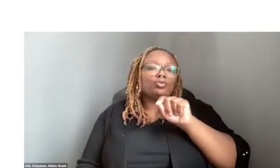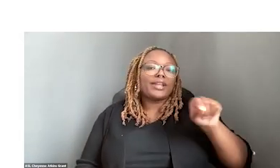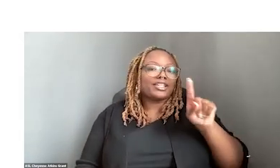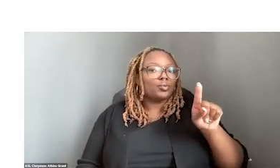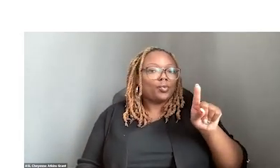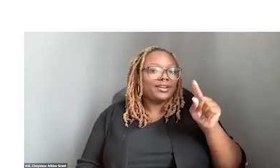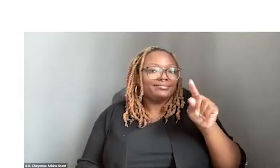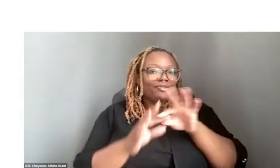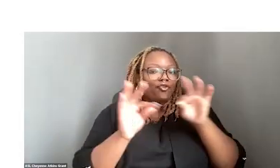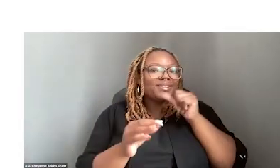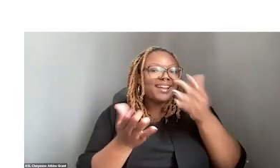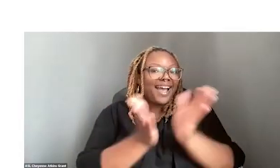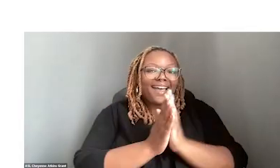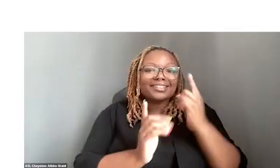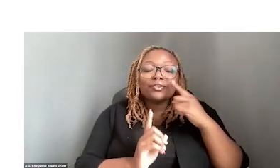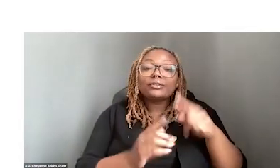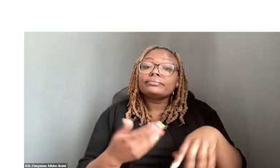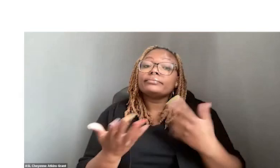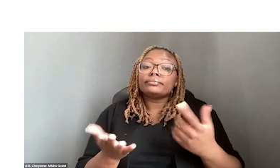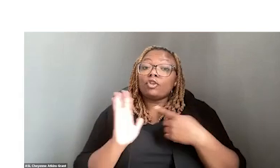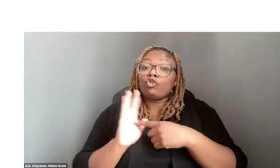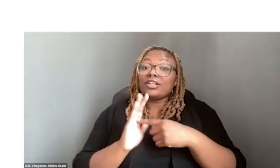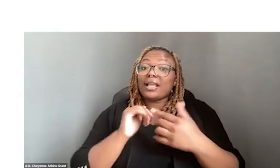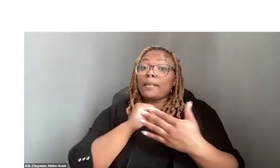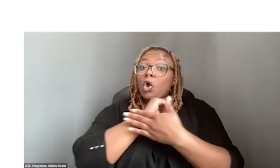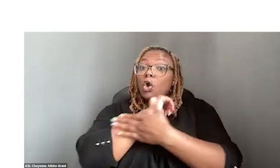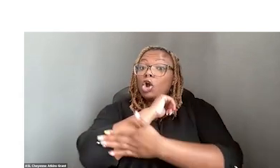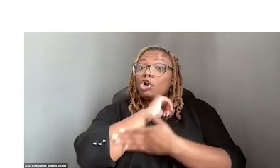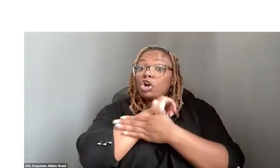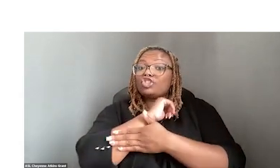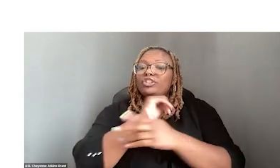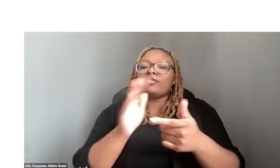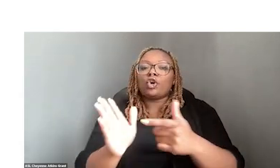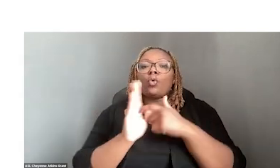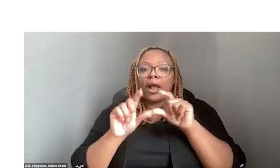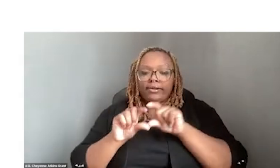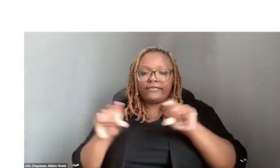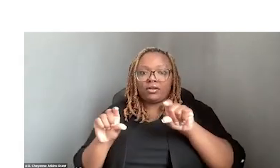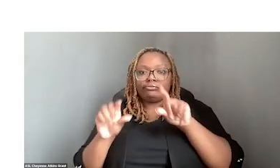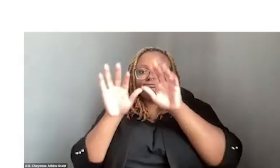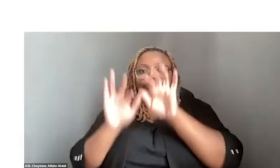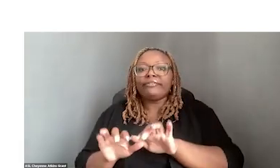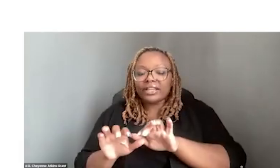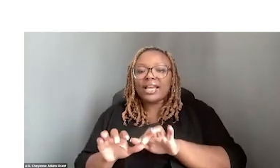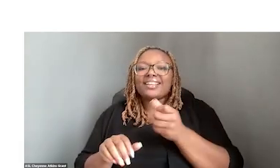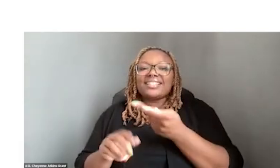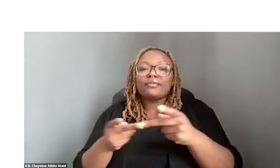For example, now 'country' is a mandatory field in several places on these forms.